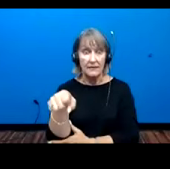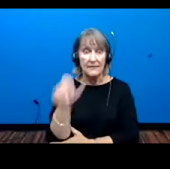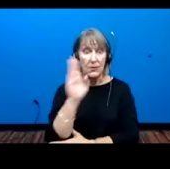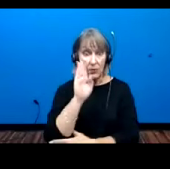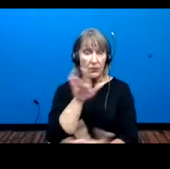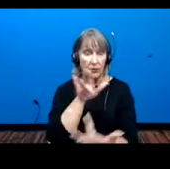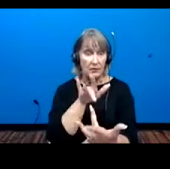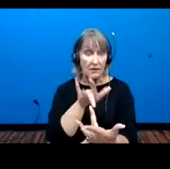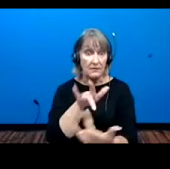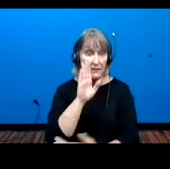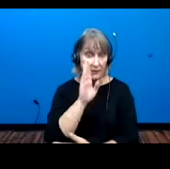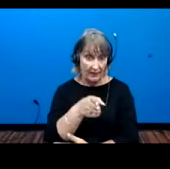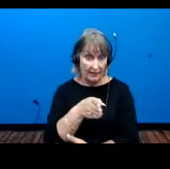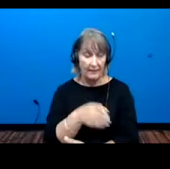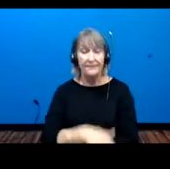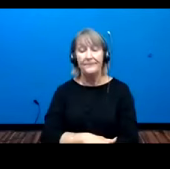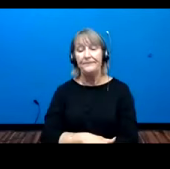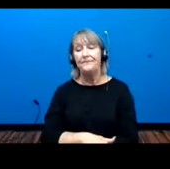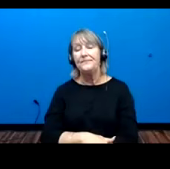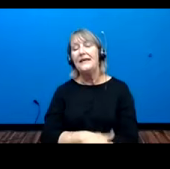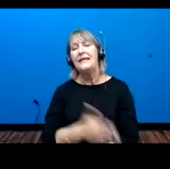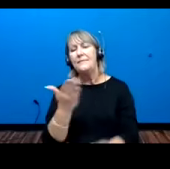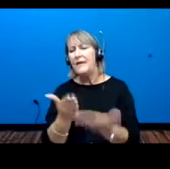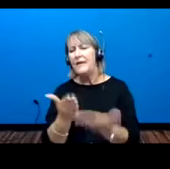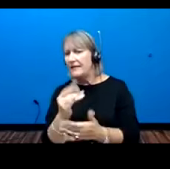And it looks like there might be another question.